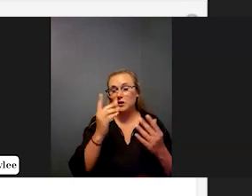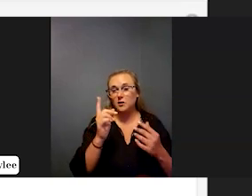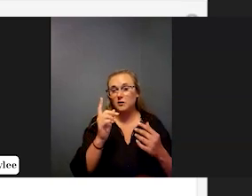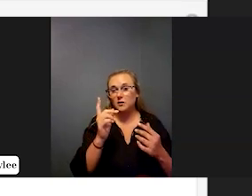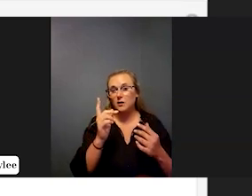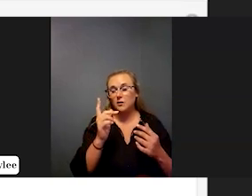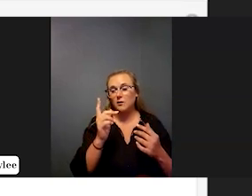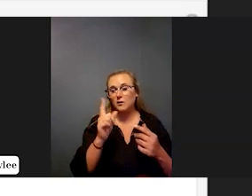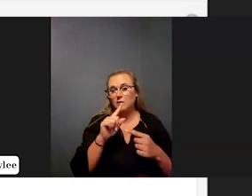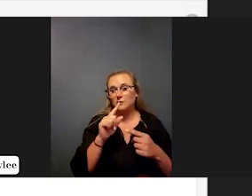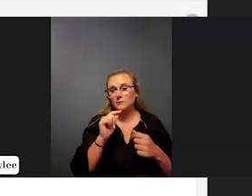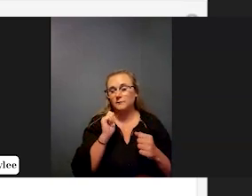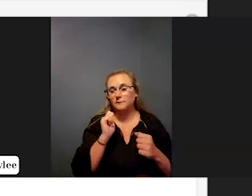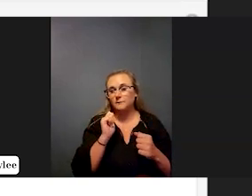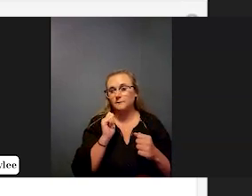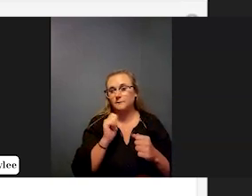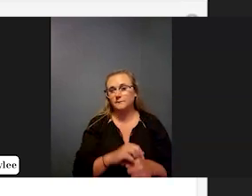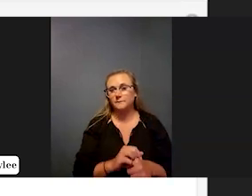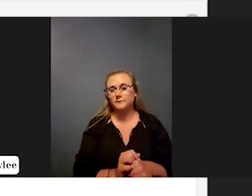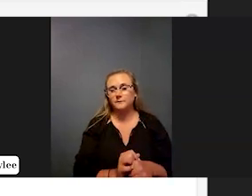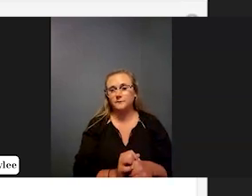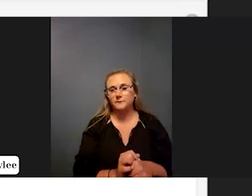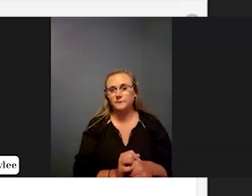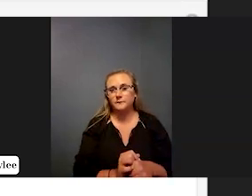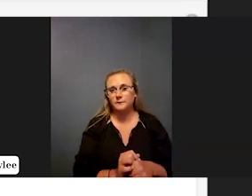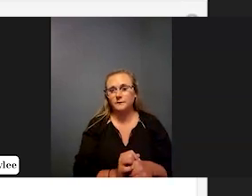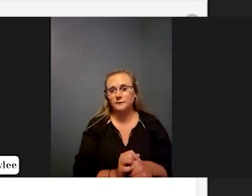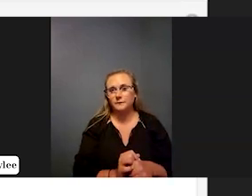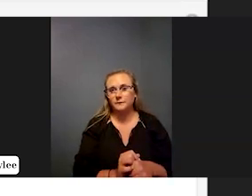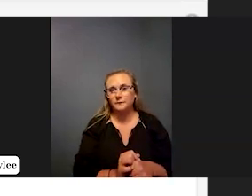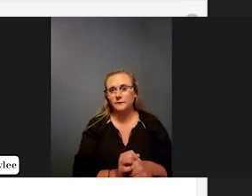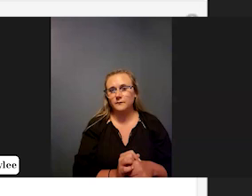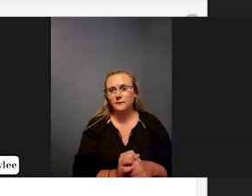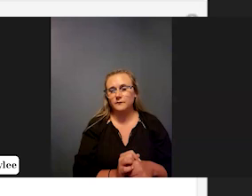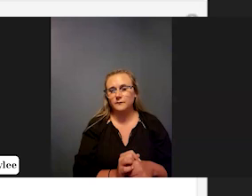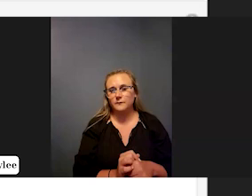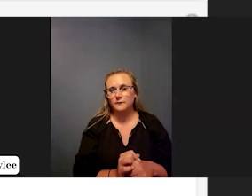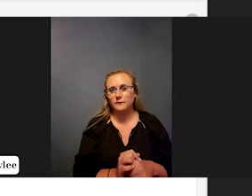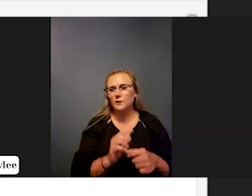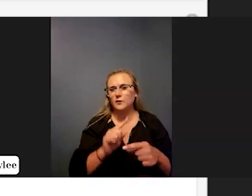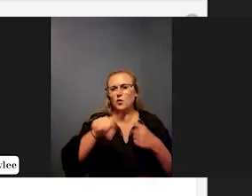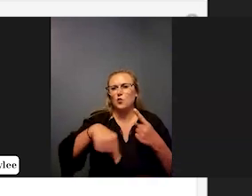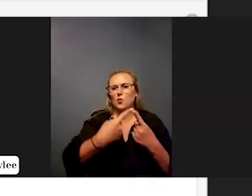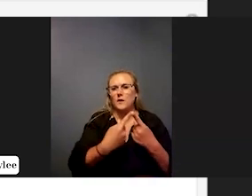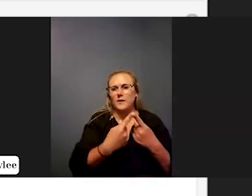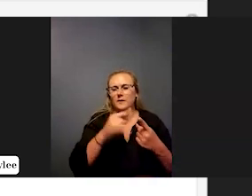Um, the, the sample were at a certain numerical value in terms of the distribution.